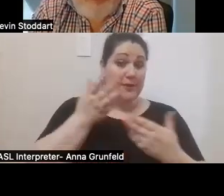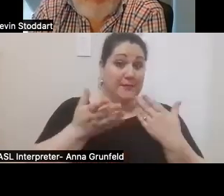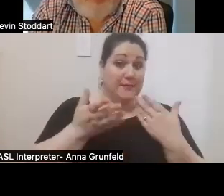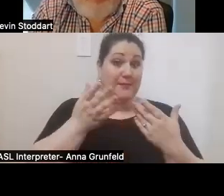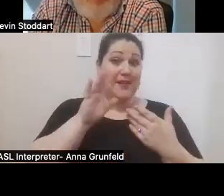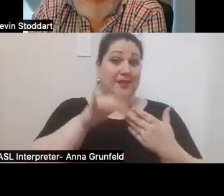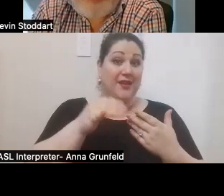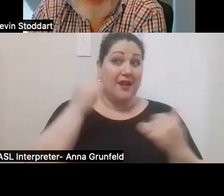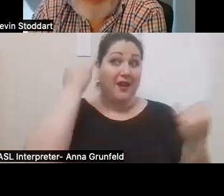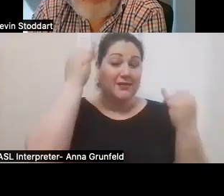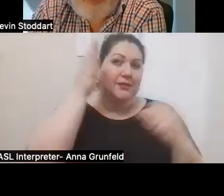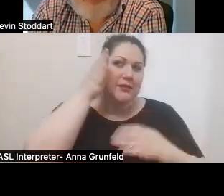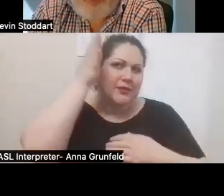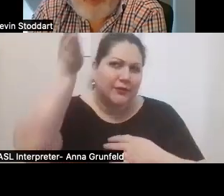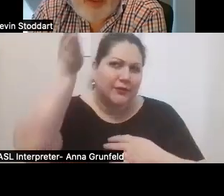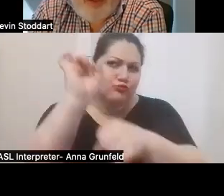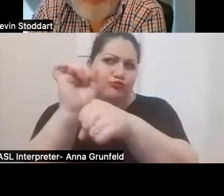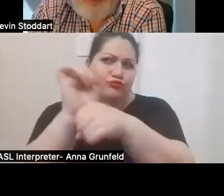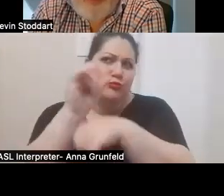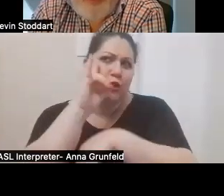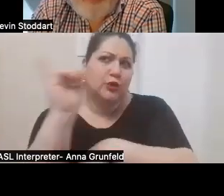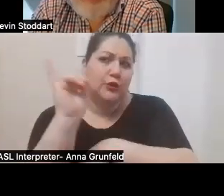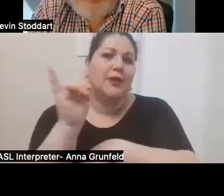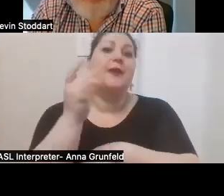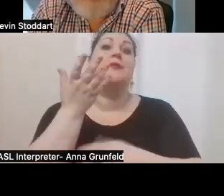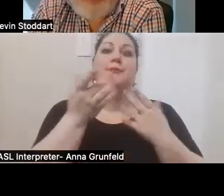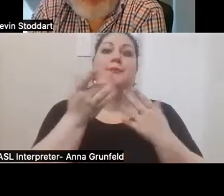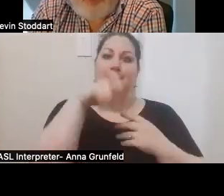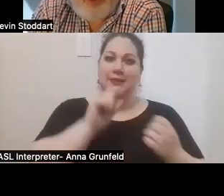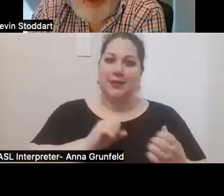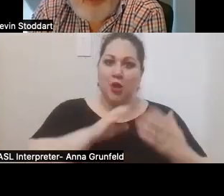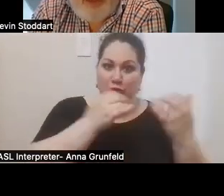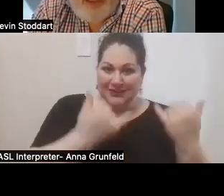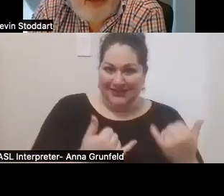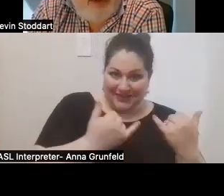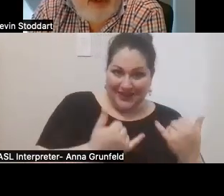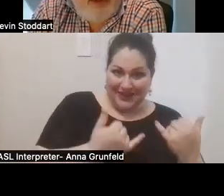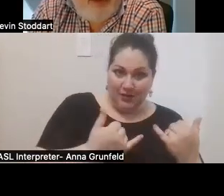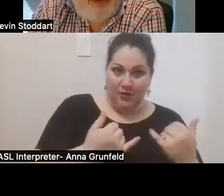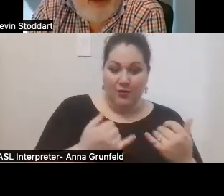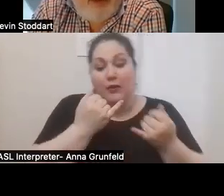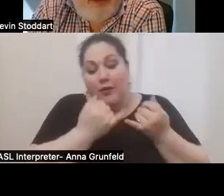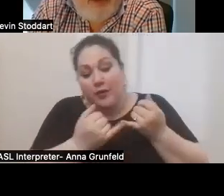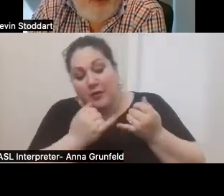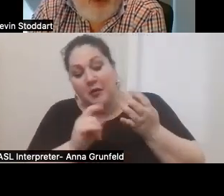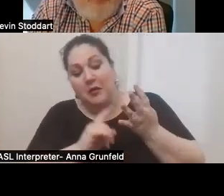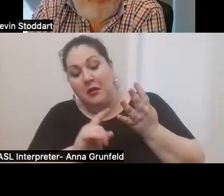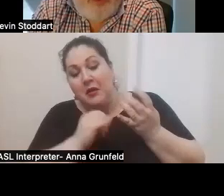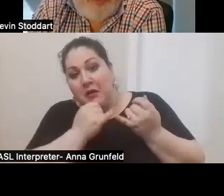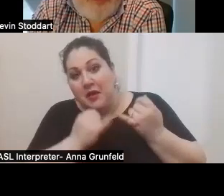towards the end of their program as they're leaving the program and entering the workforce.